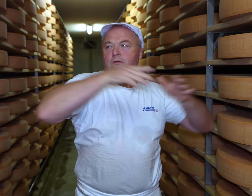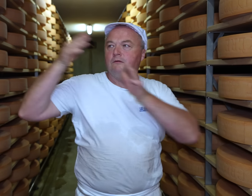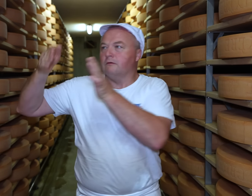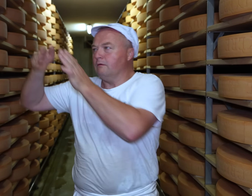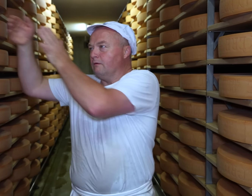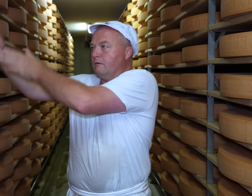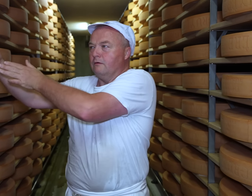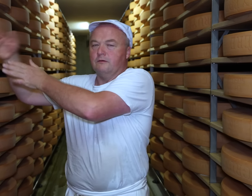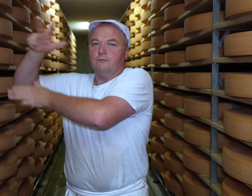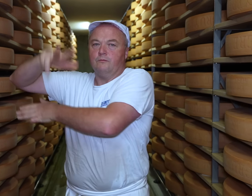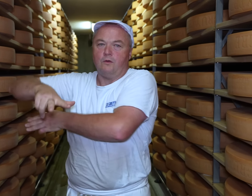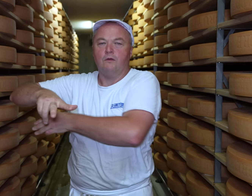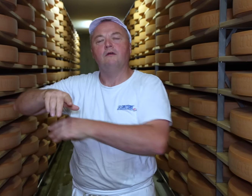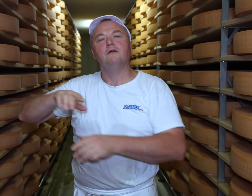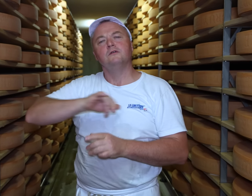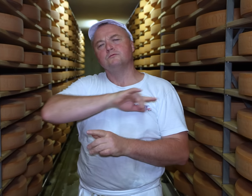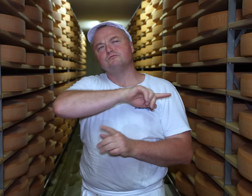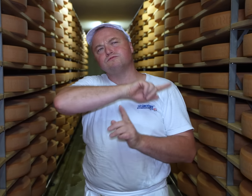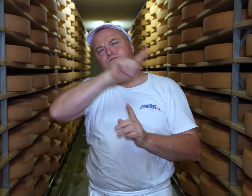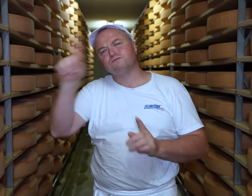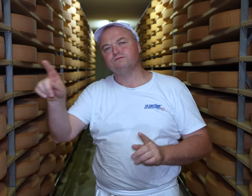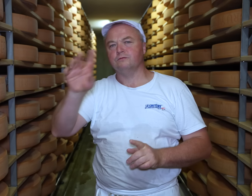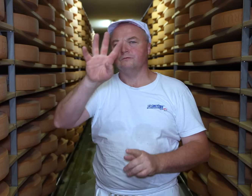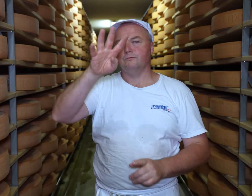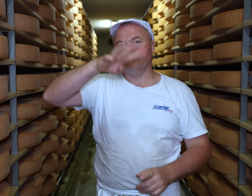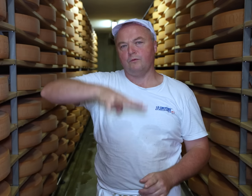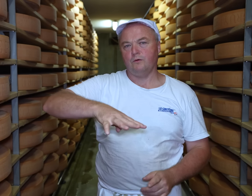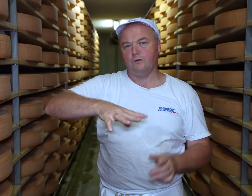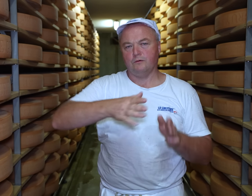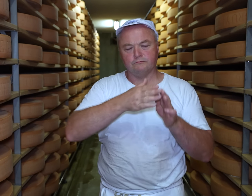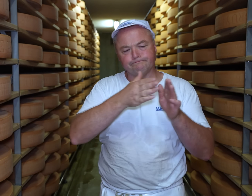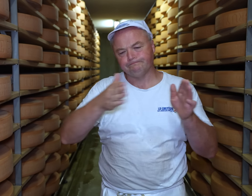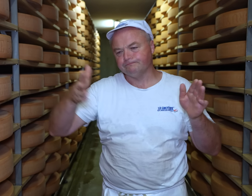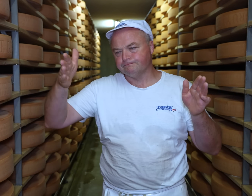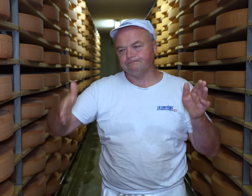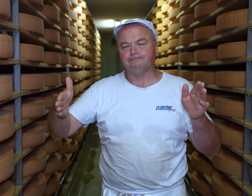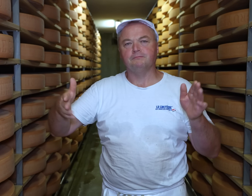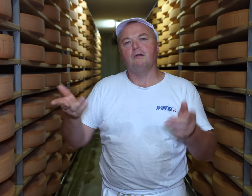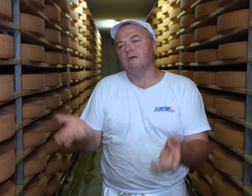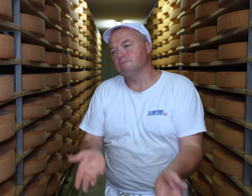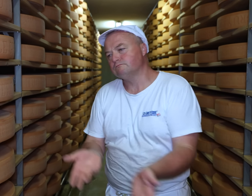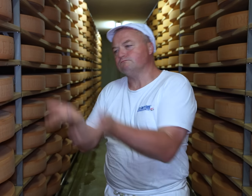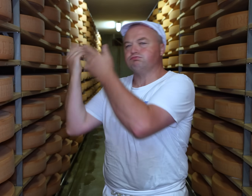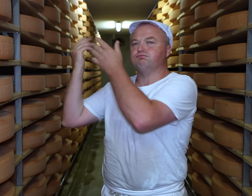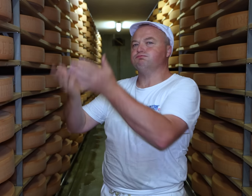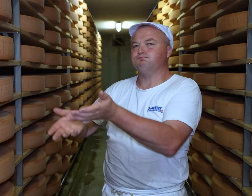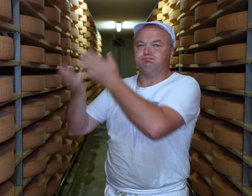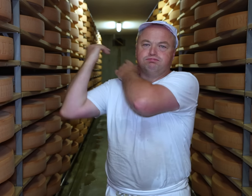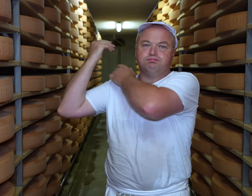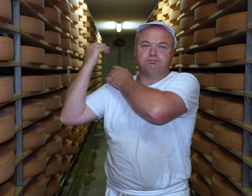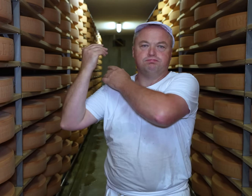And on the other side is March. We keep cheese in here for four months at a time.